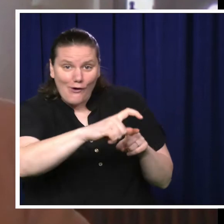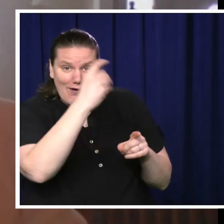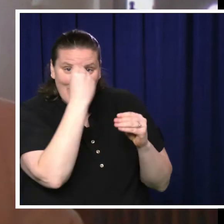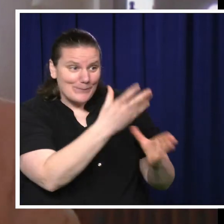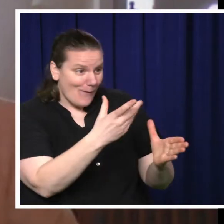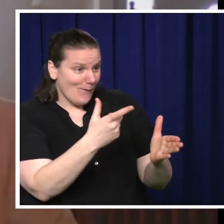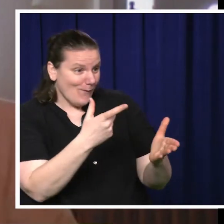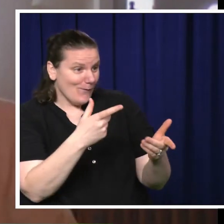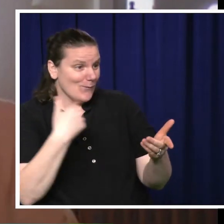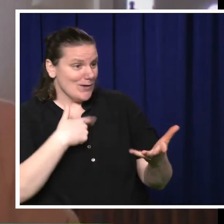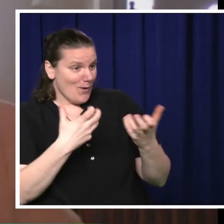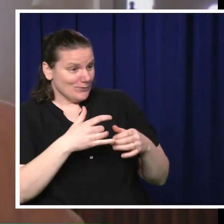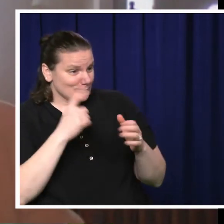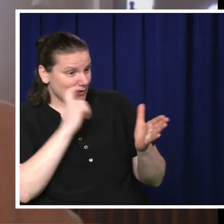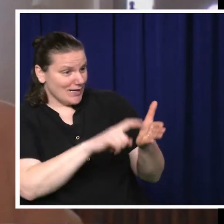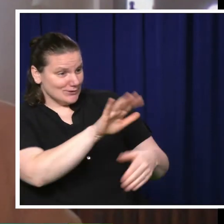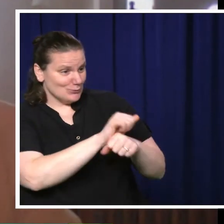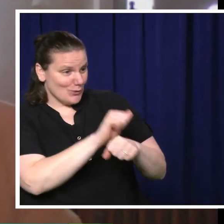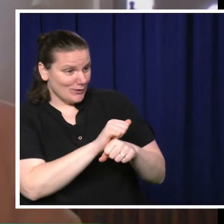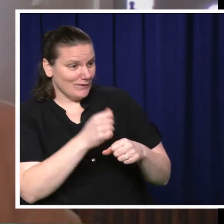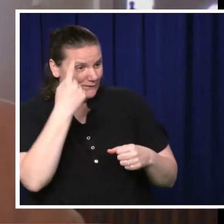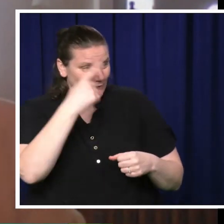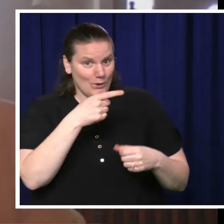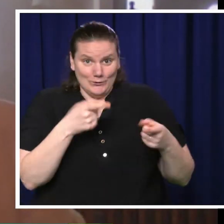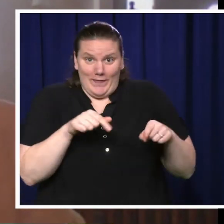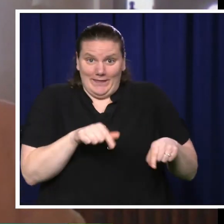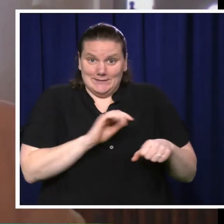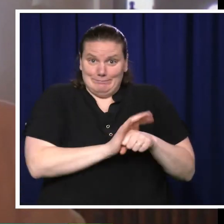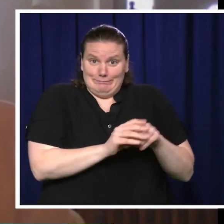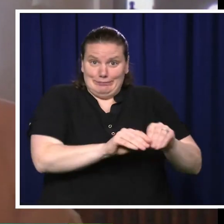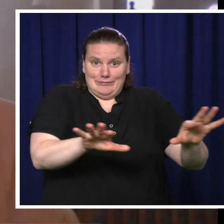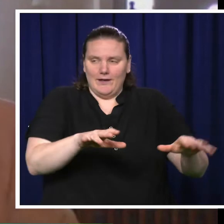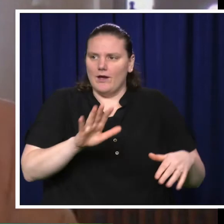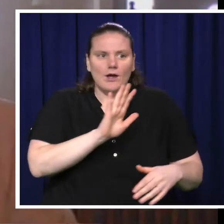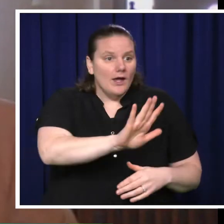When I called Dr. Melnick to tell him that NACCC wanted to recognize his work for the county during the current